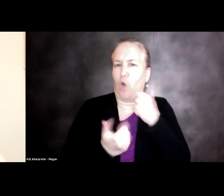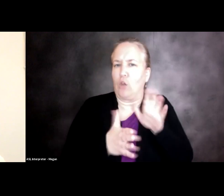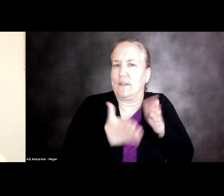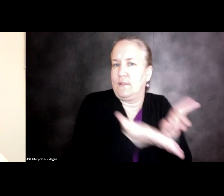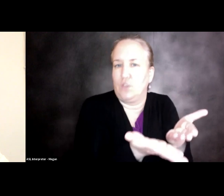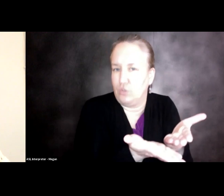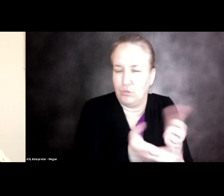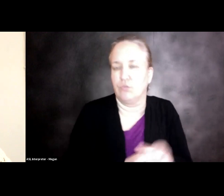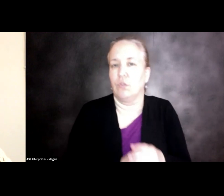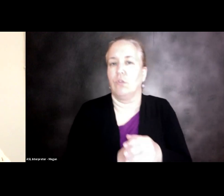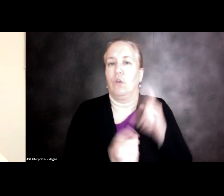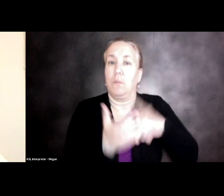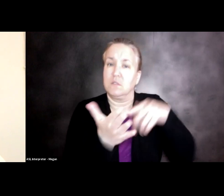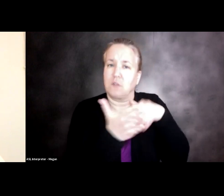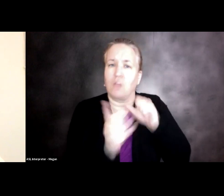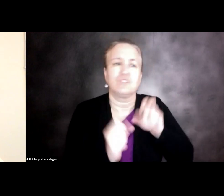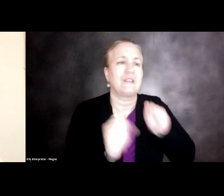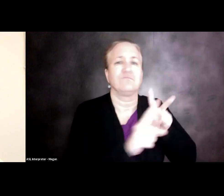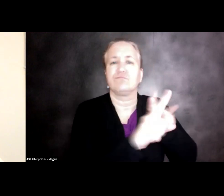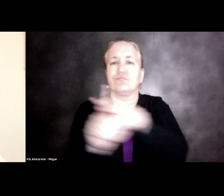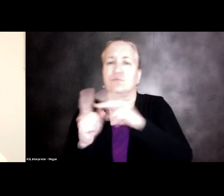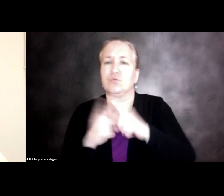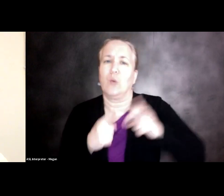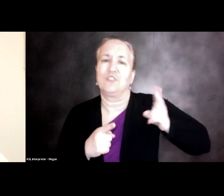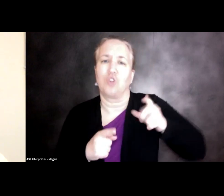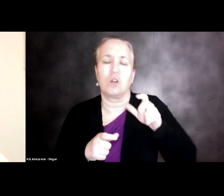but scholars can assign it to historical actors, particularly